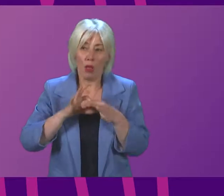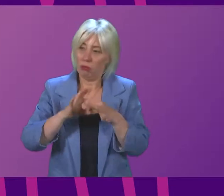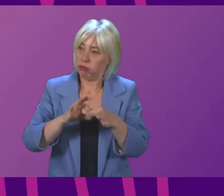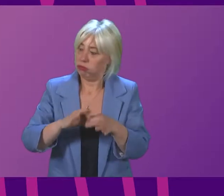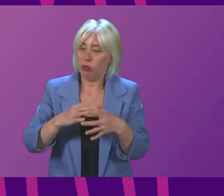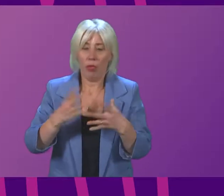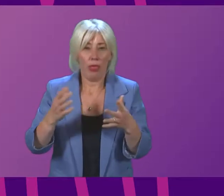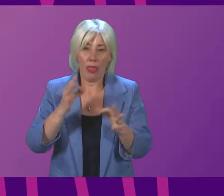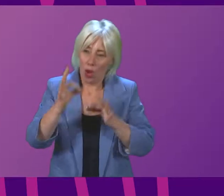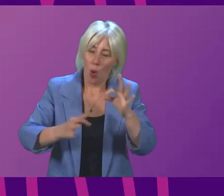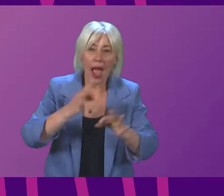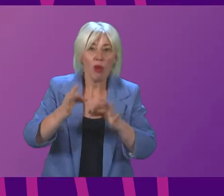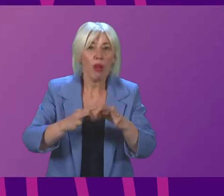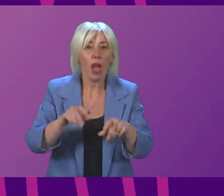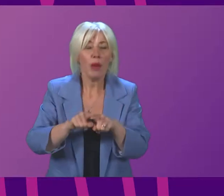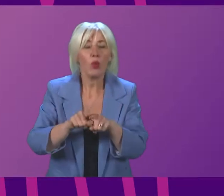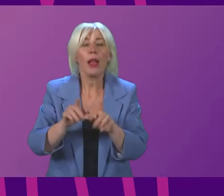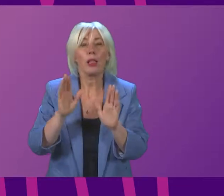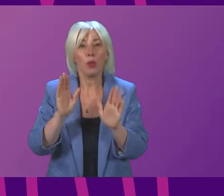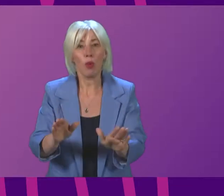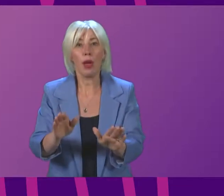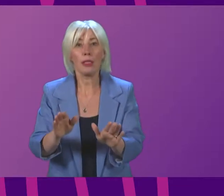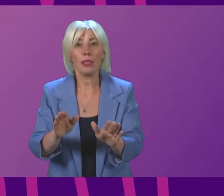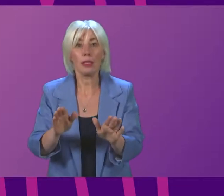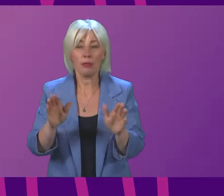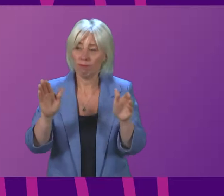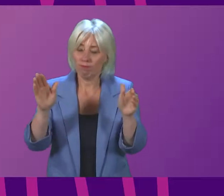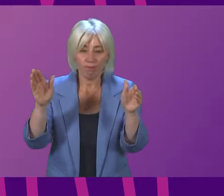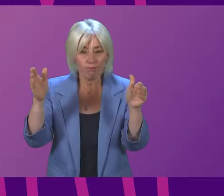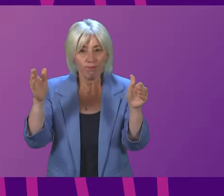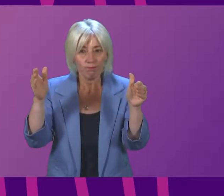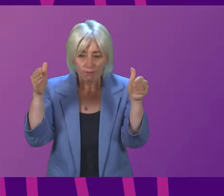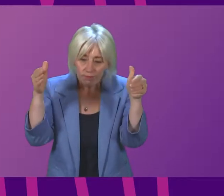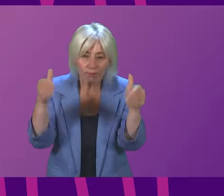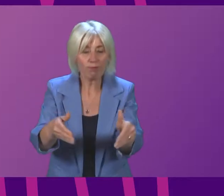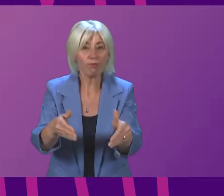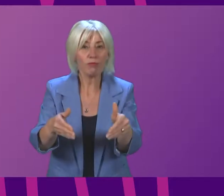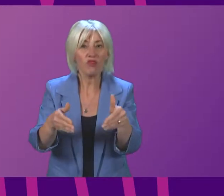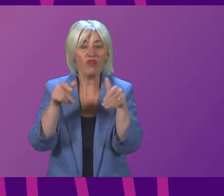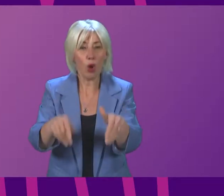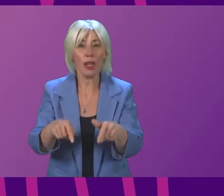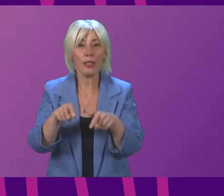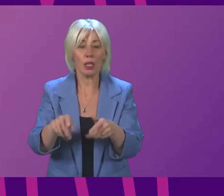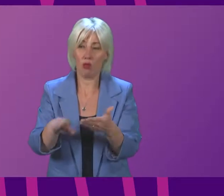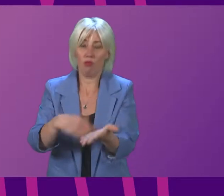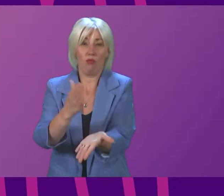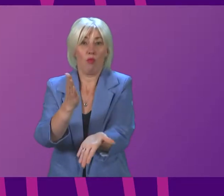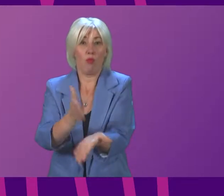but, at the same time, we must give attentive focus on ensuring that we manage the pandemic